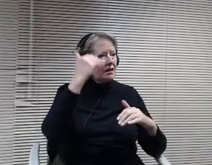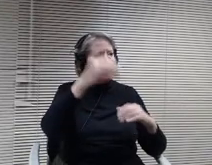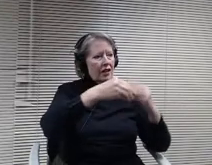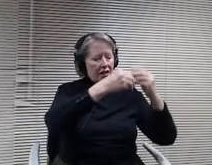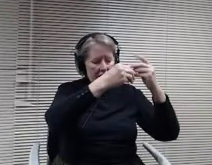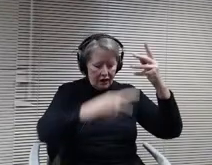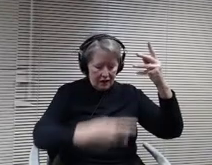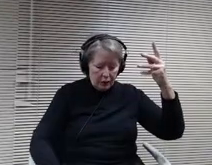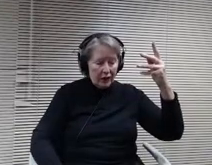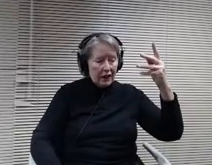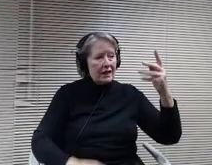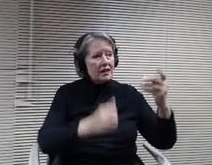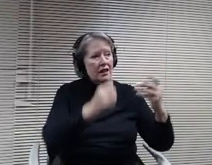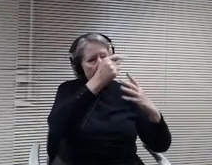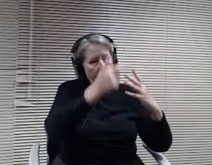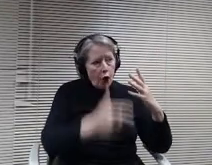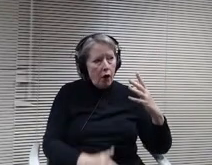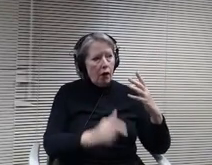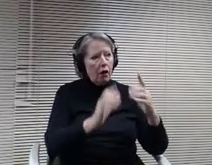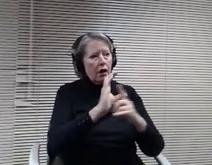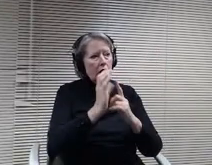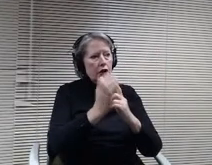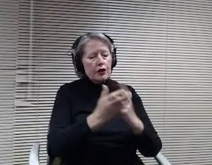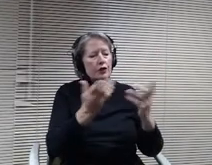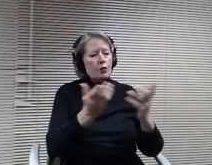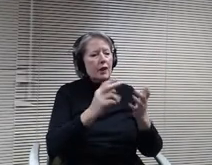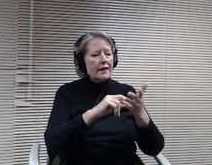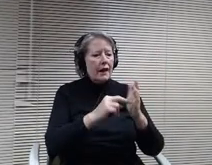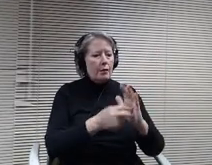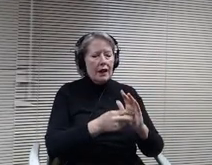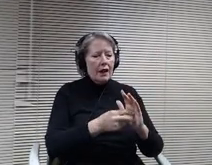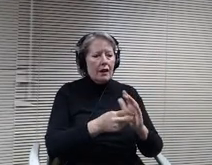How many cultures are there in America? Thousands probably.